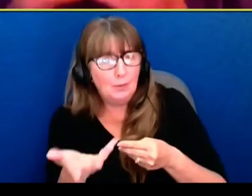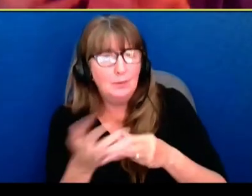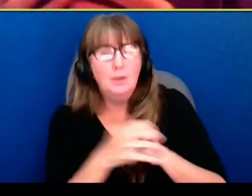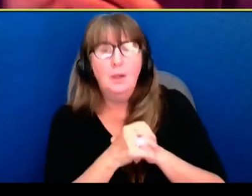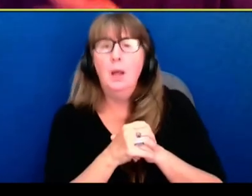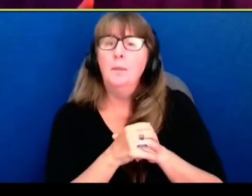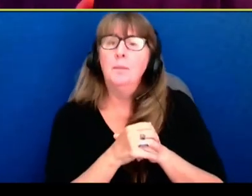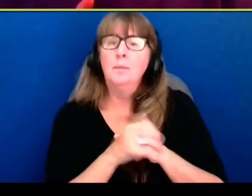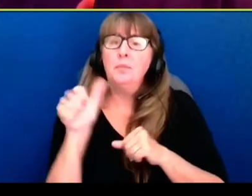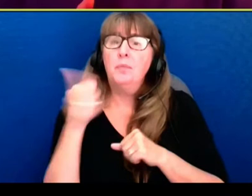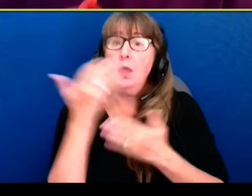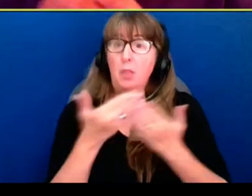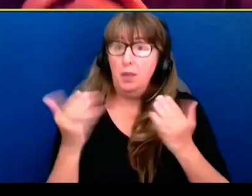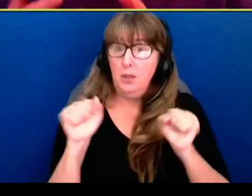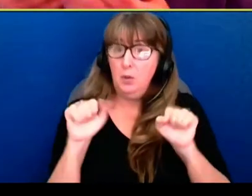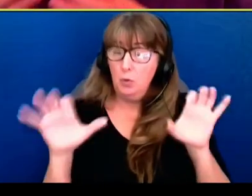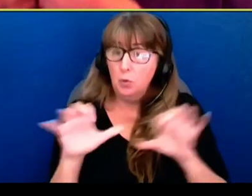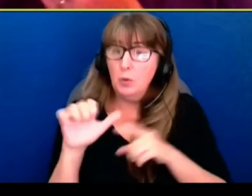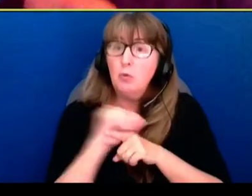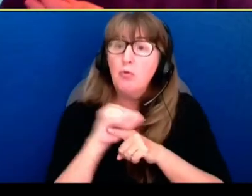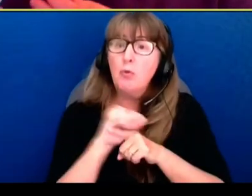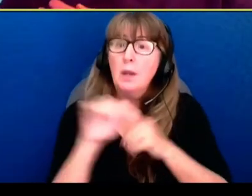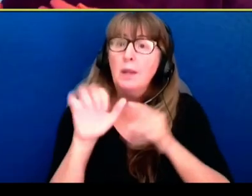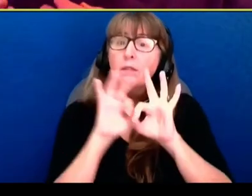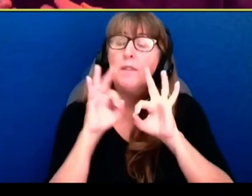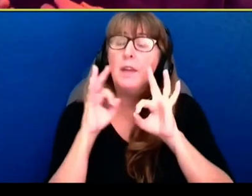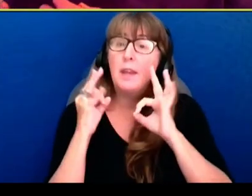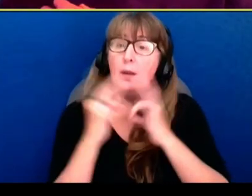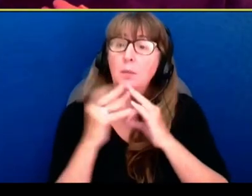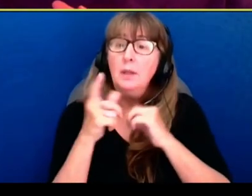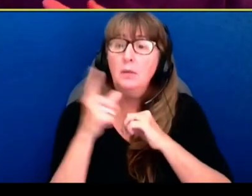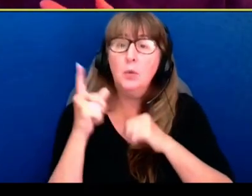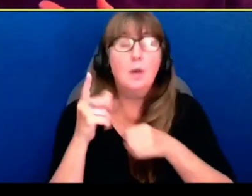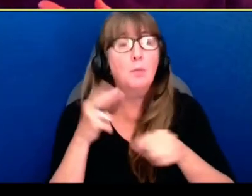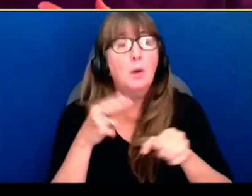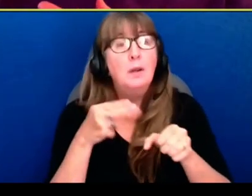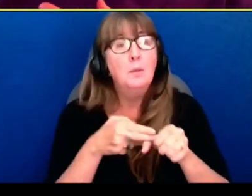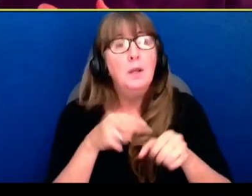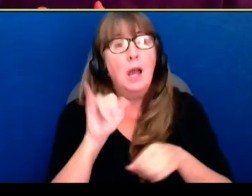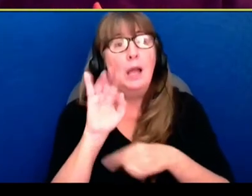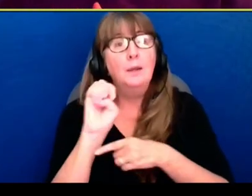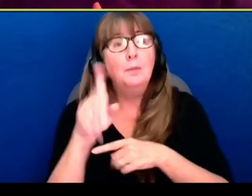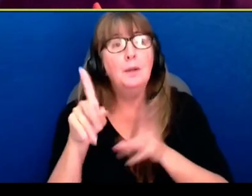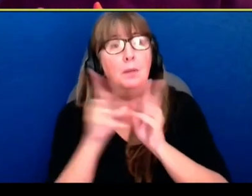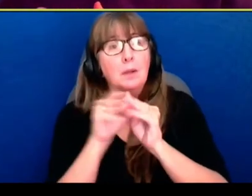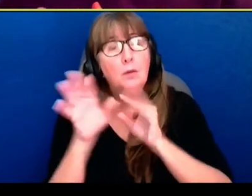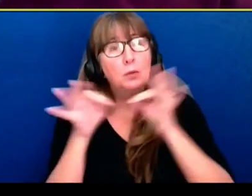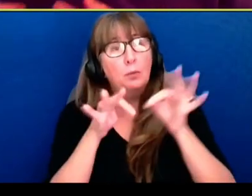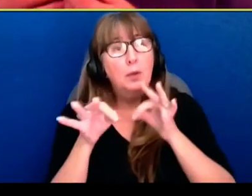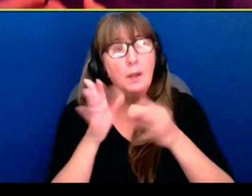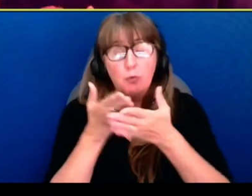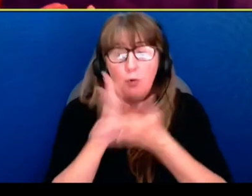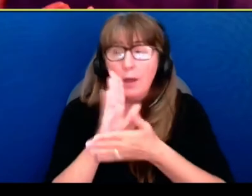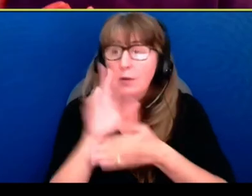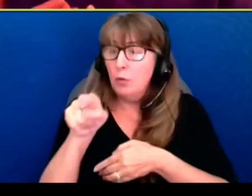Another thing you can do is train the families how to participate in IEP meetings and explain your rights to under IDEA. This is important.